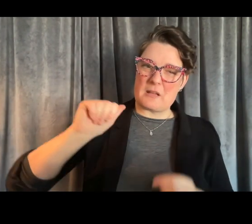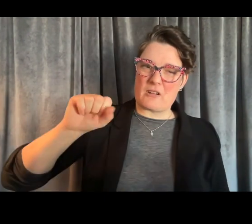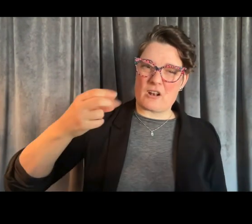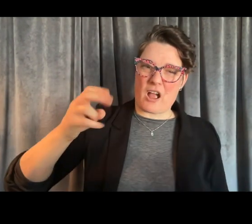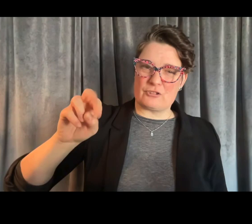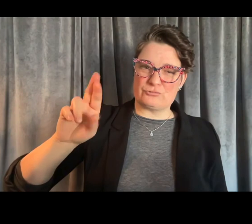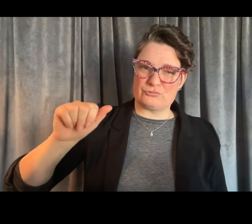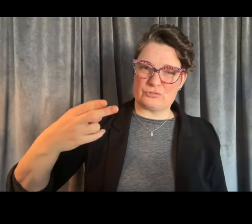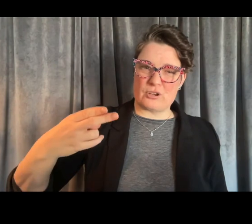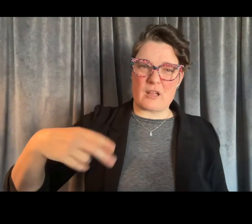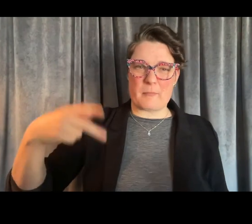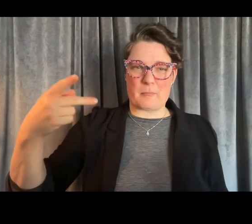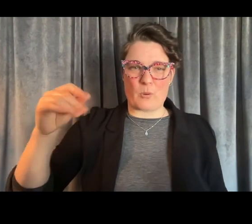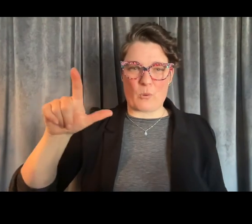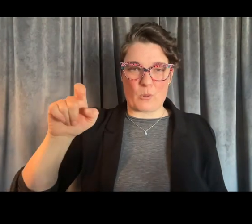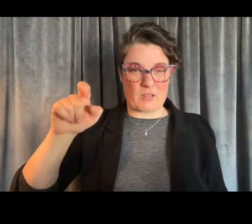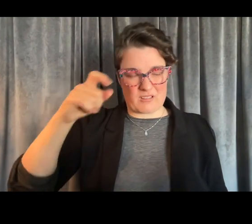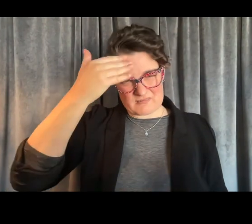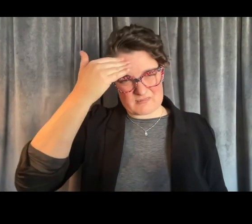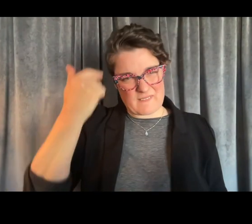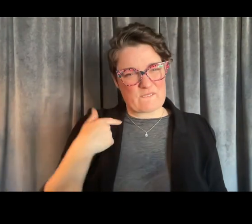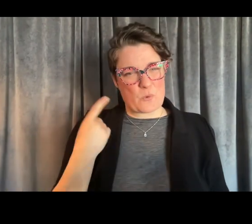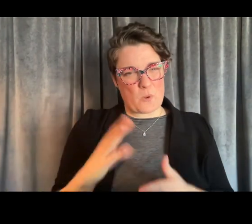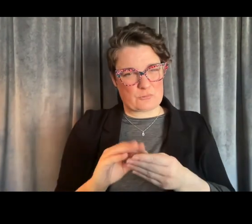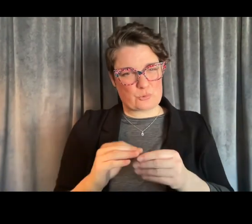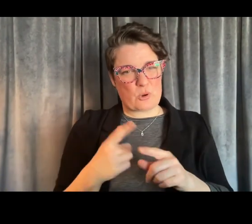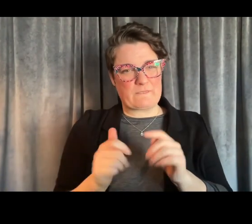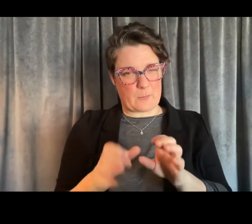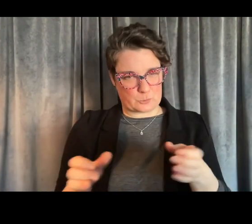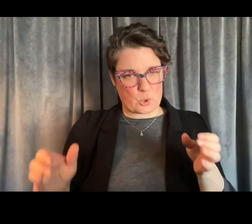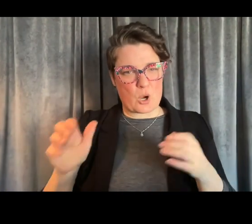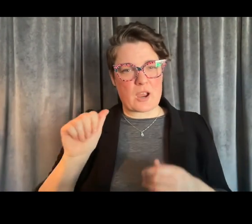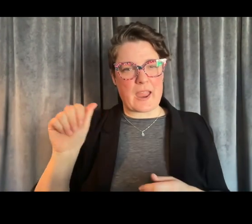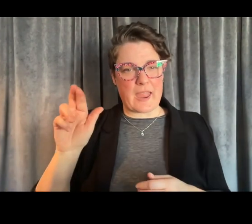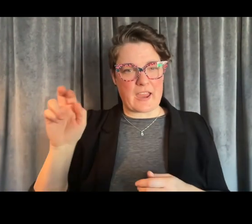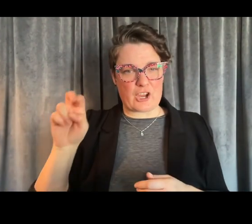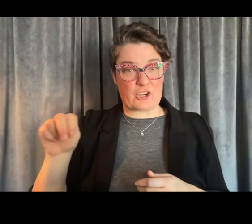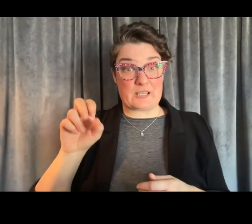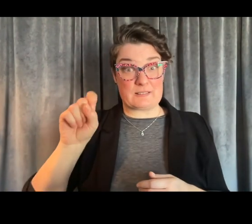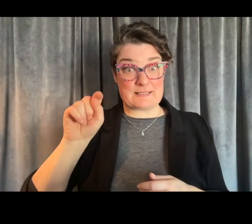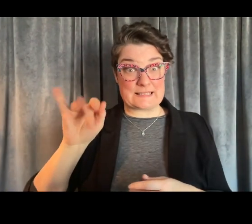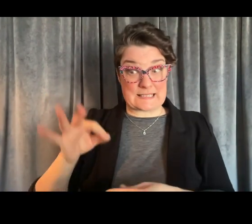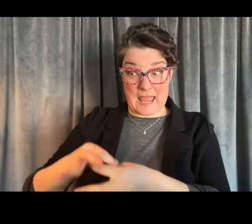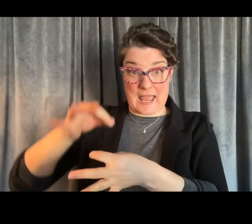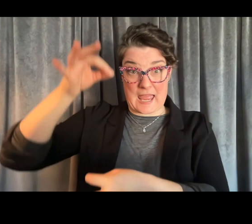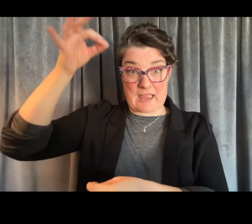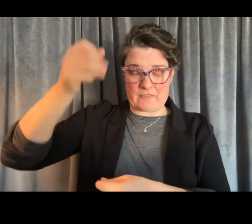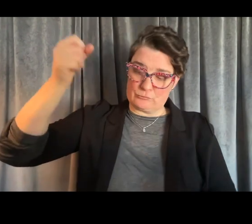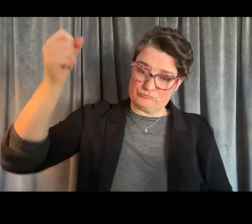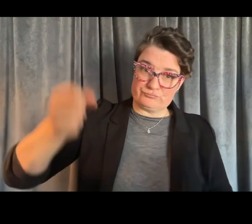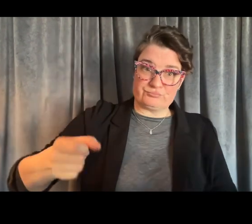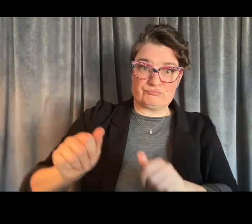because there's the story in the Torah of Aaron's staff blooming into an almond. Nomy: Yeah.